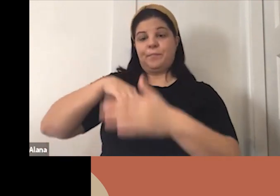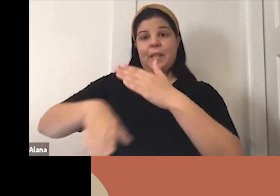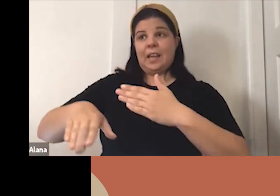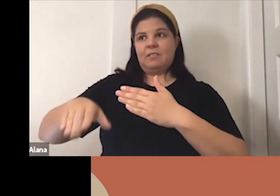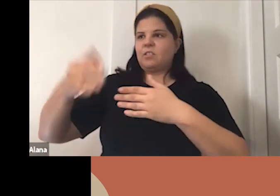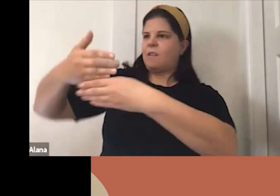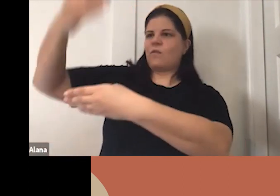space.